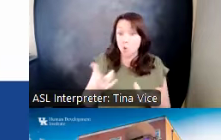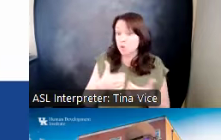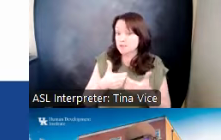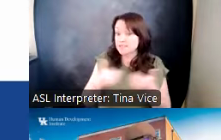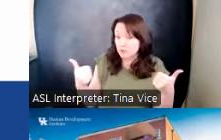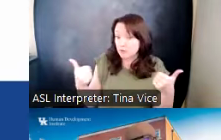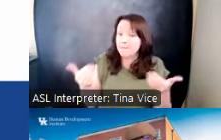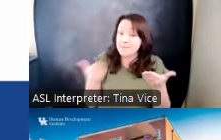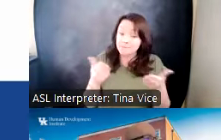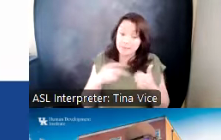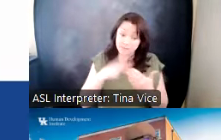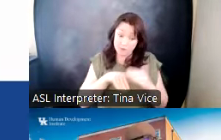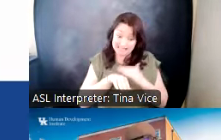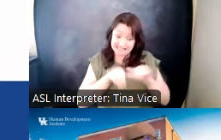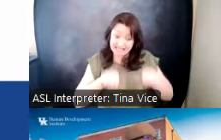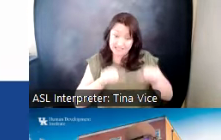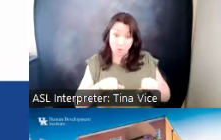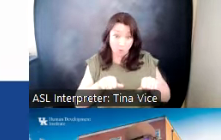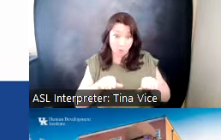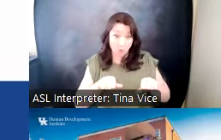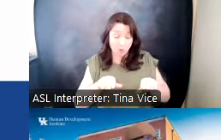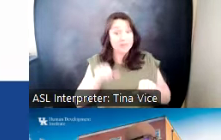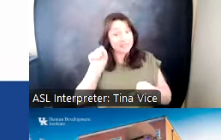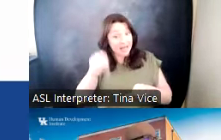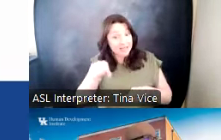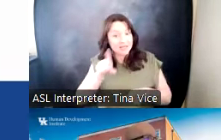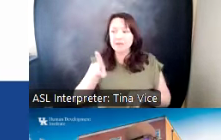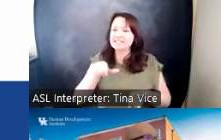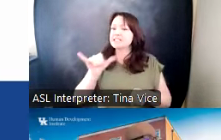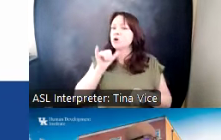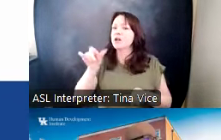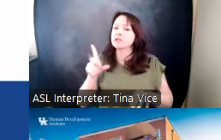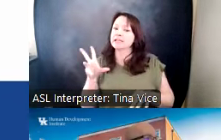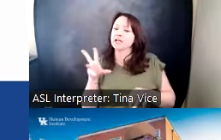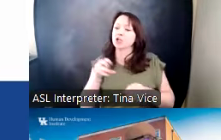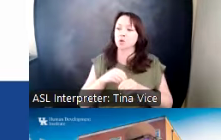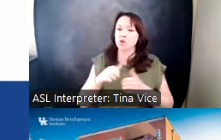accessible but they're still not included with their peers. Um so that